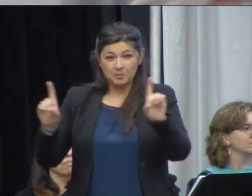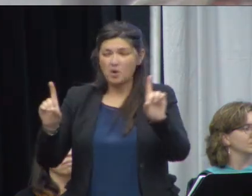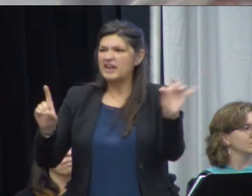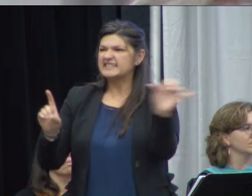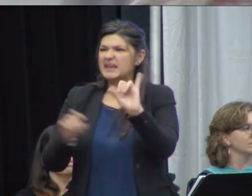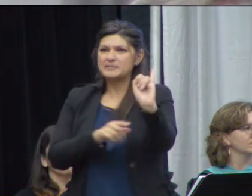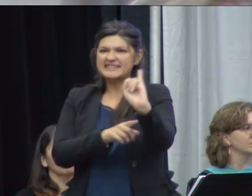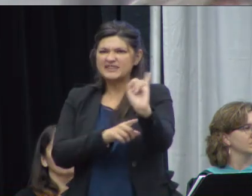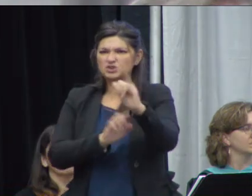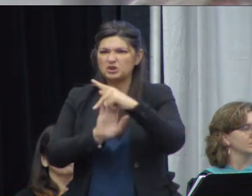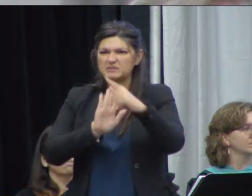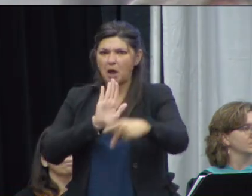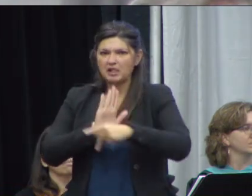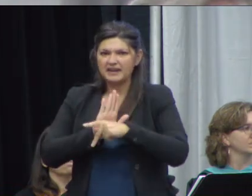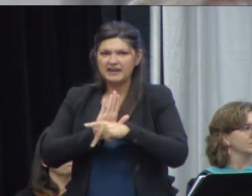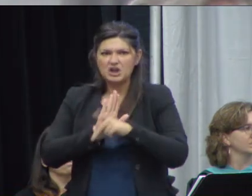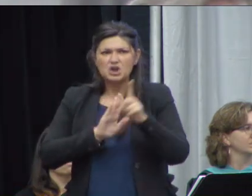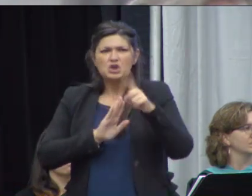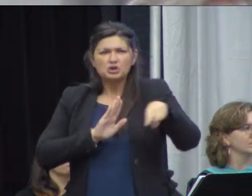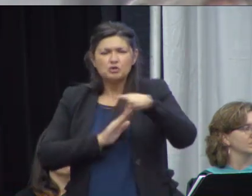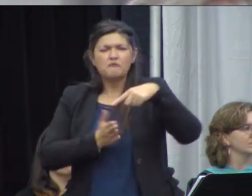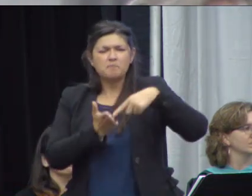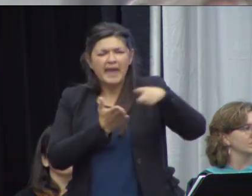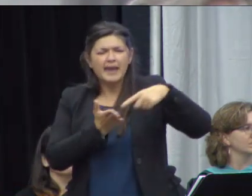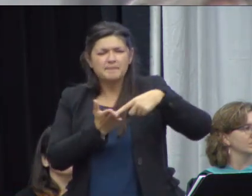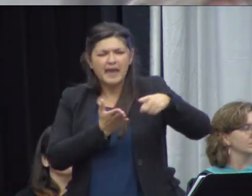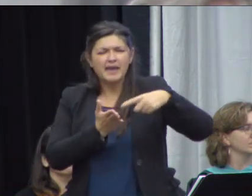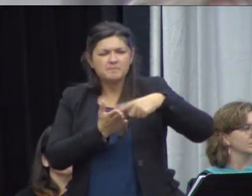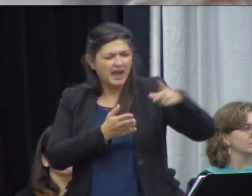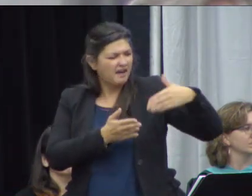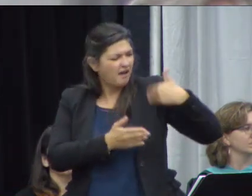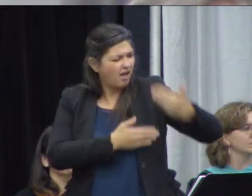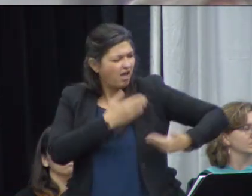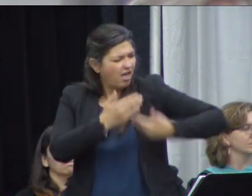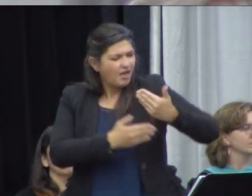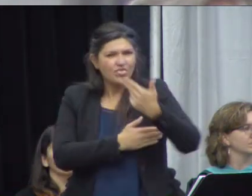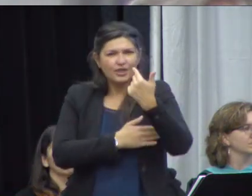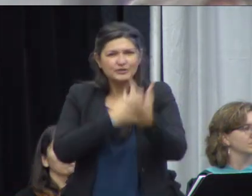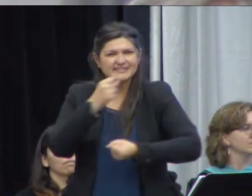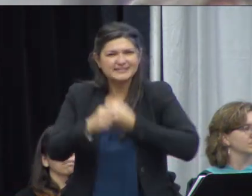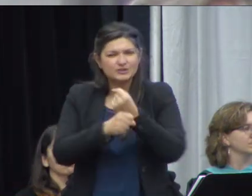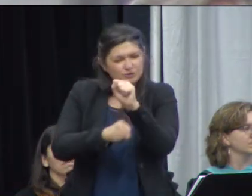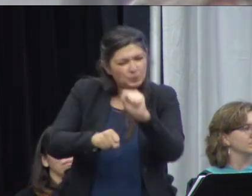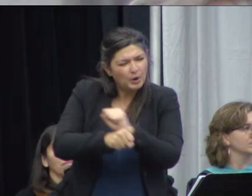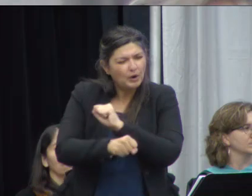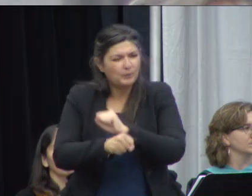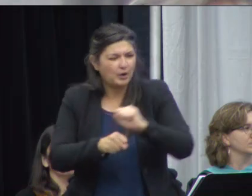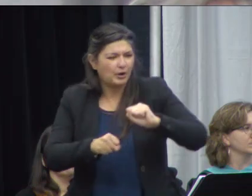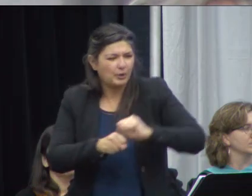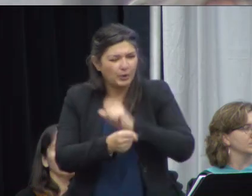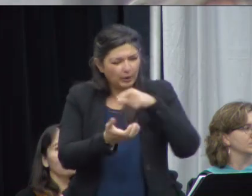by the hard work you've put in over those last 13 years. The value of that policy depends on how much effort you put